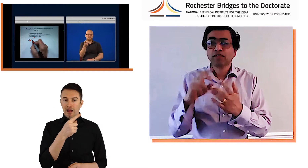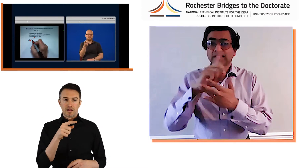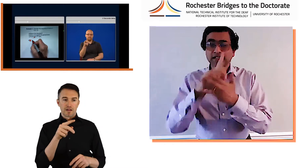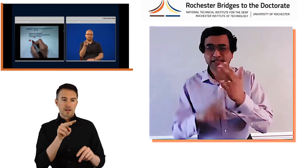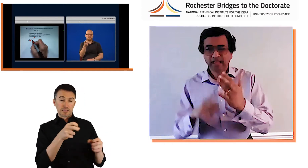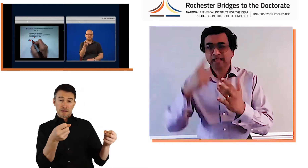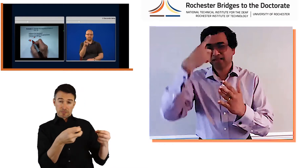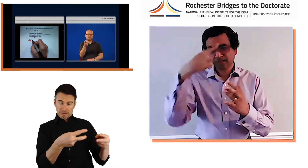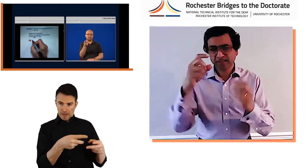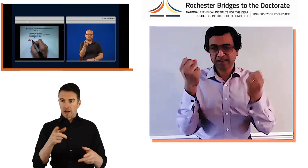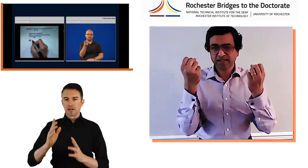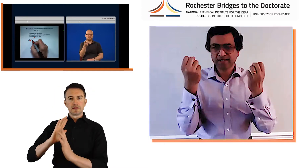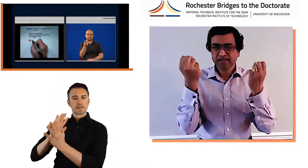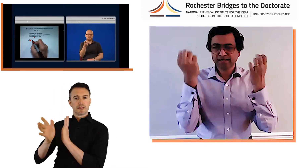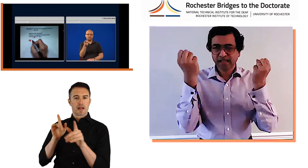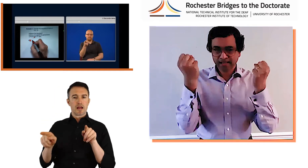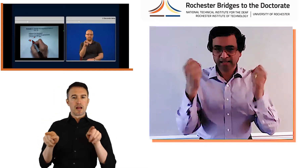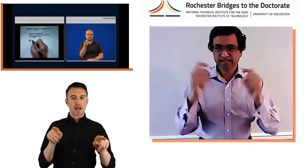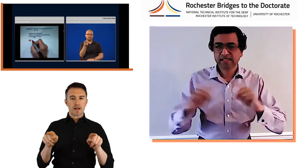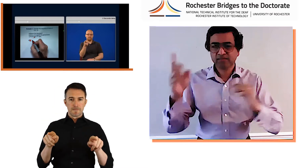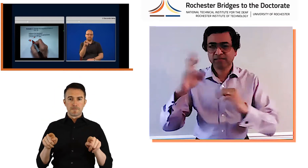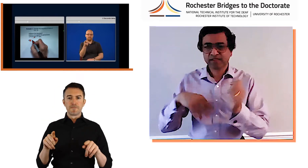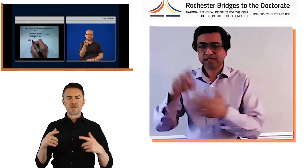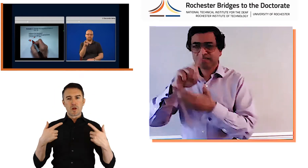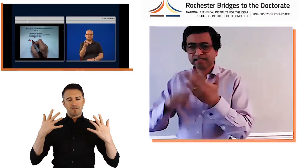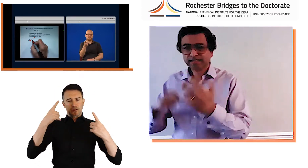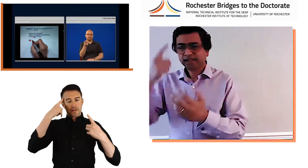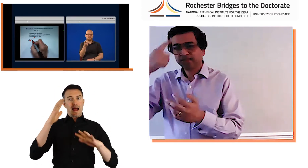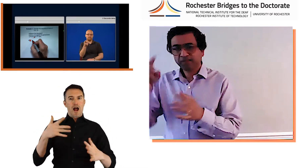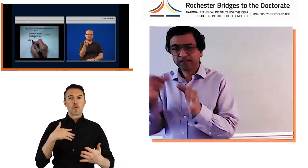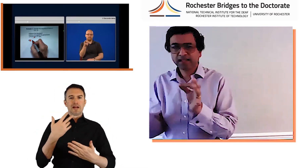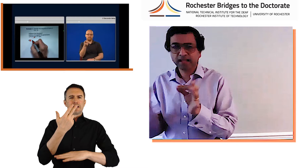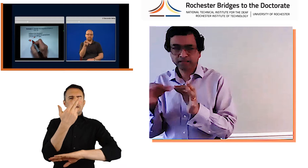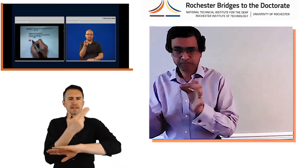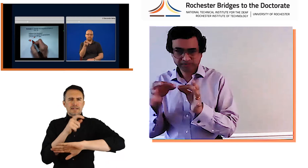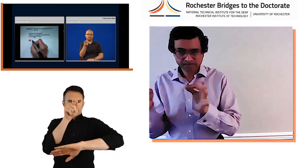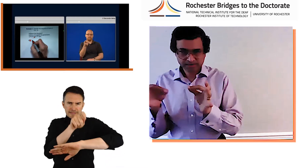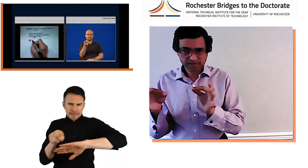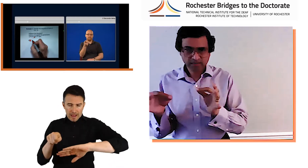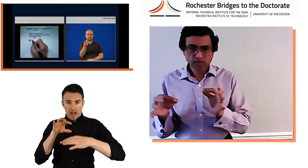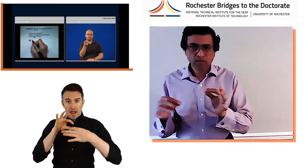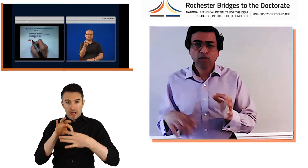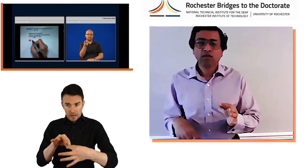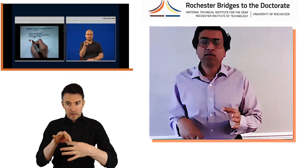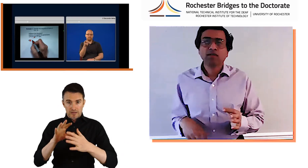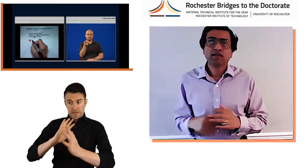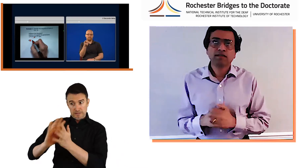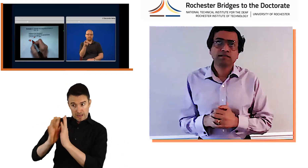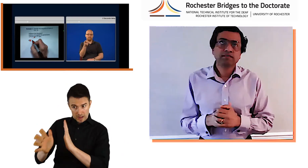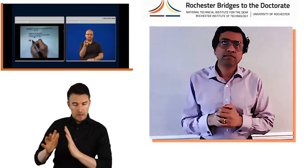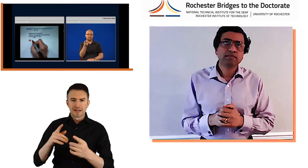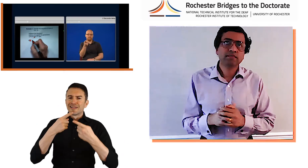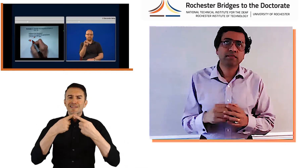So, you can see the difference in eye gaze between the two examples. Watching the person signing versus watching the captions,